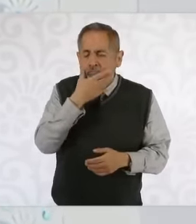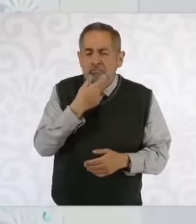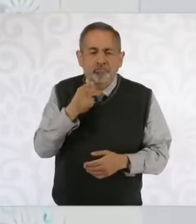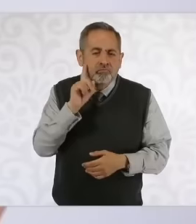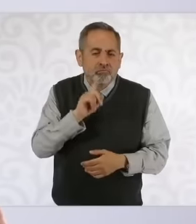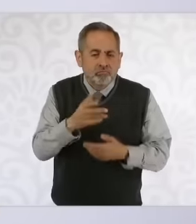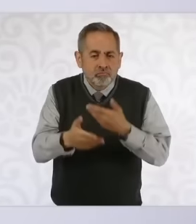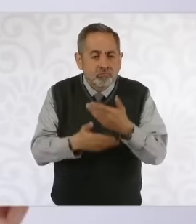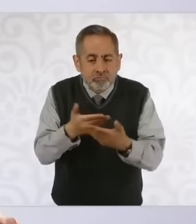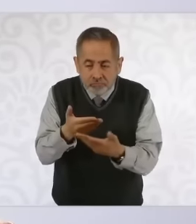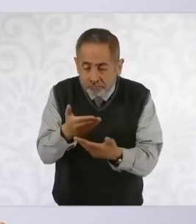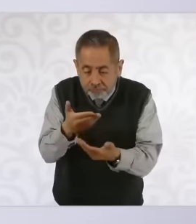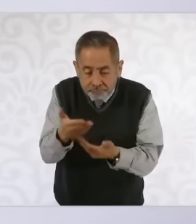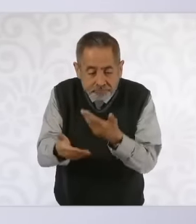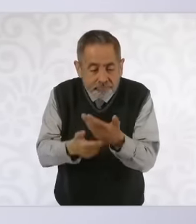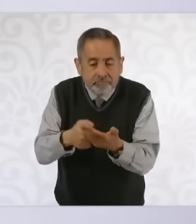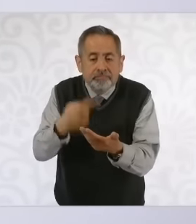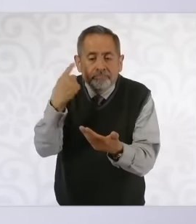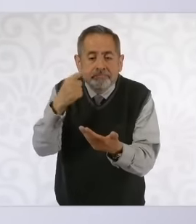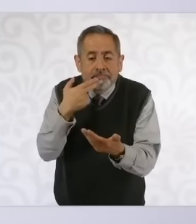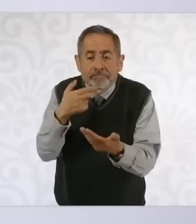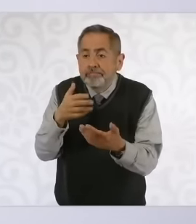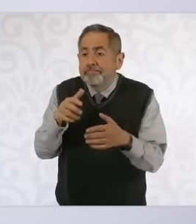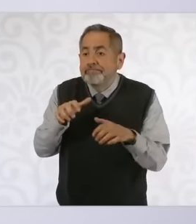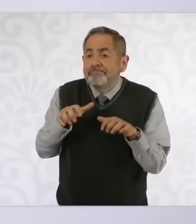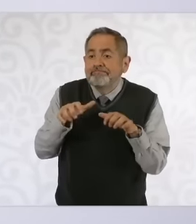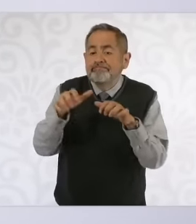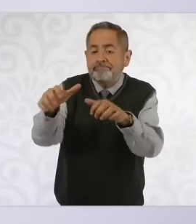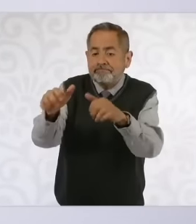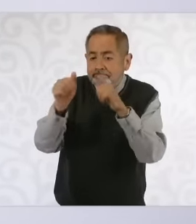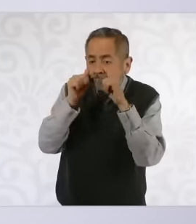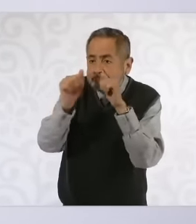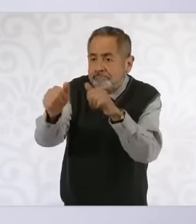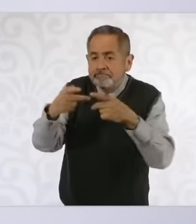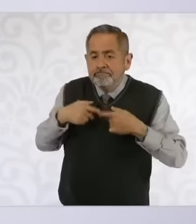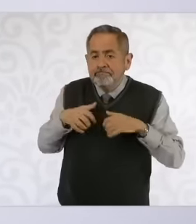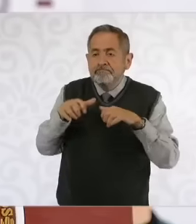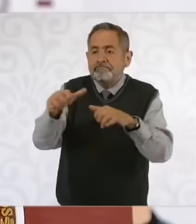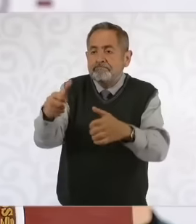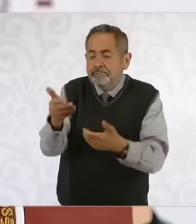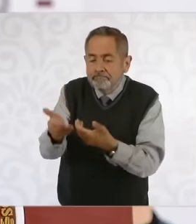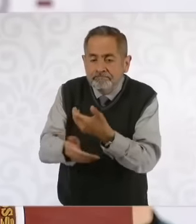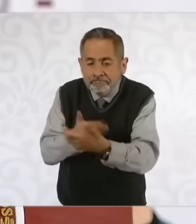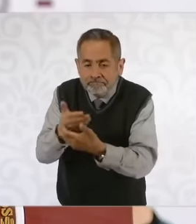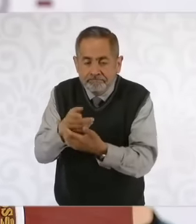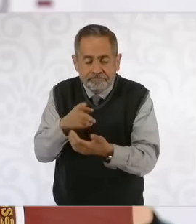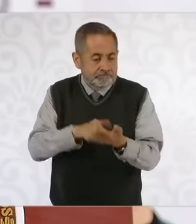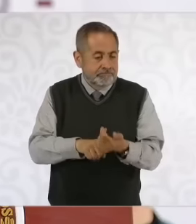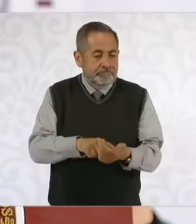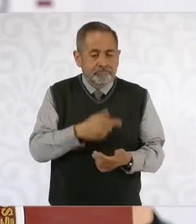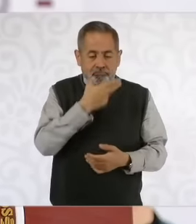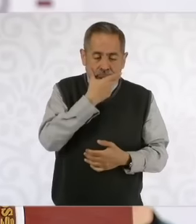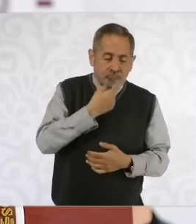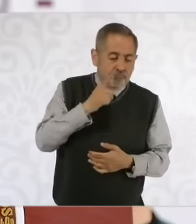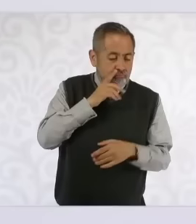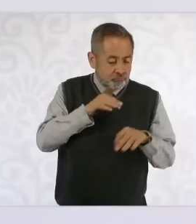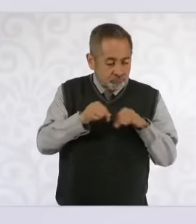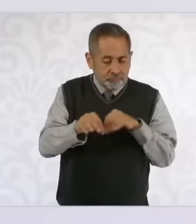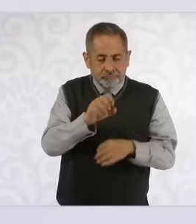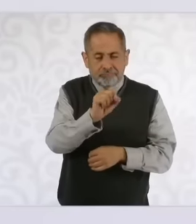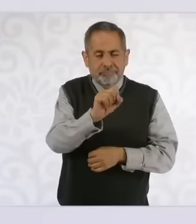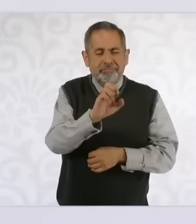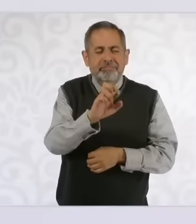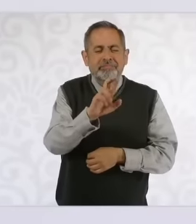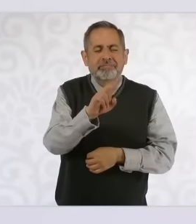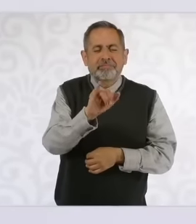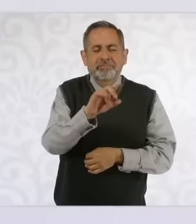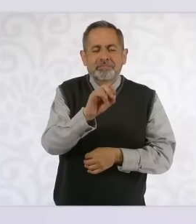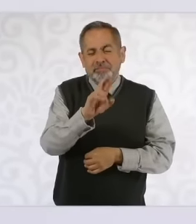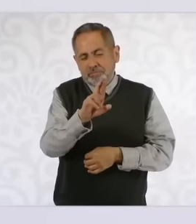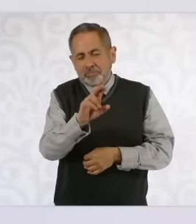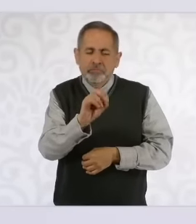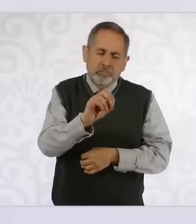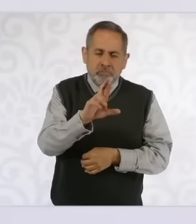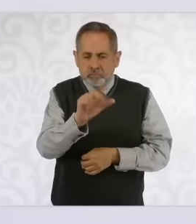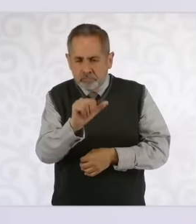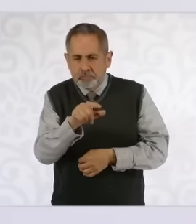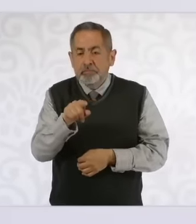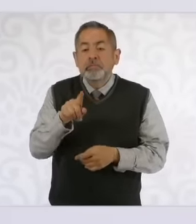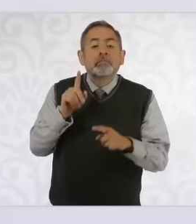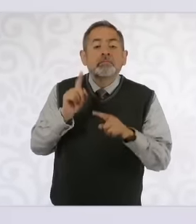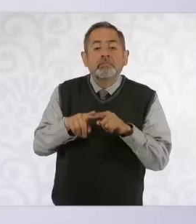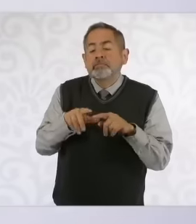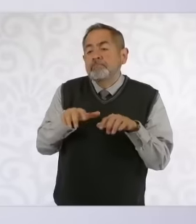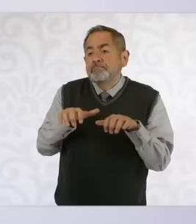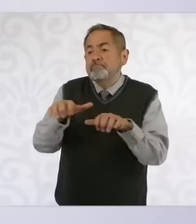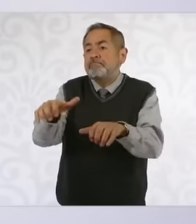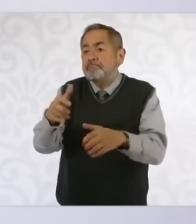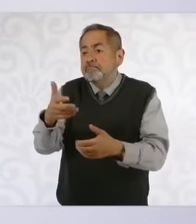being at the Service of the people synonymous public servant being at the service of the people but all of us in